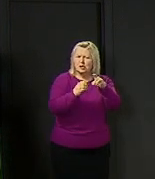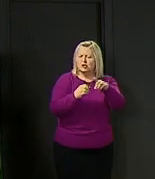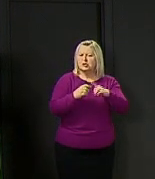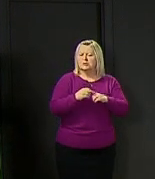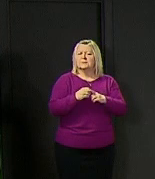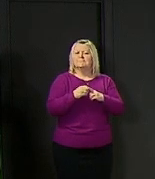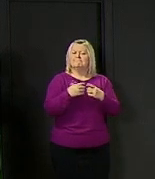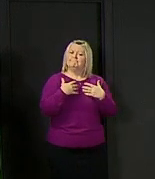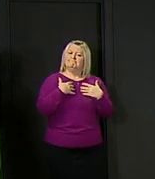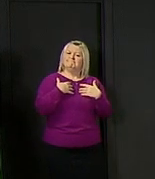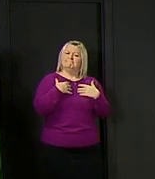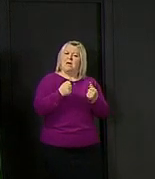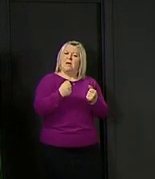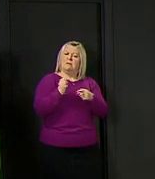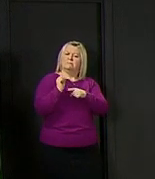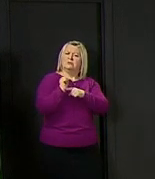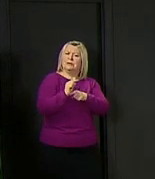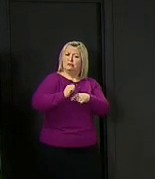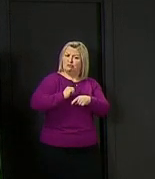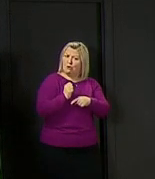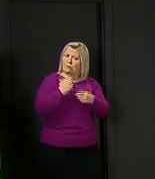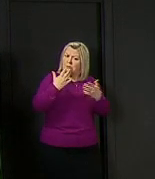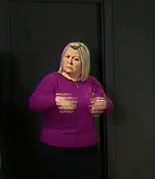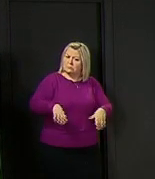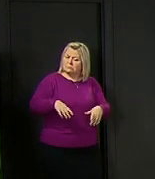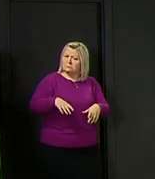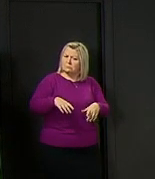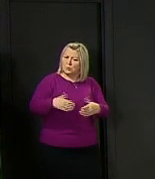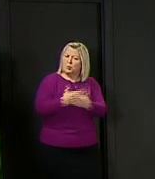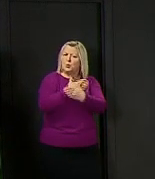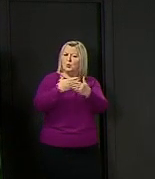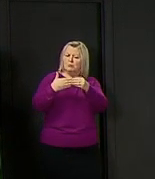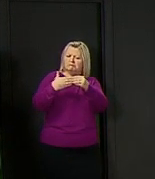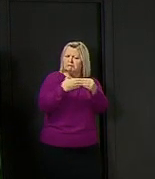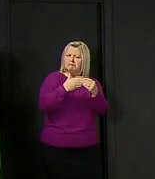revised its guidance on PPE at the end of last week. Now we've seen a document that